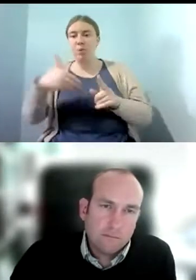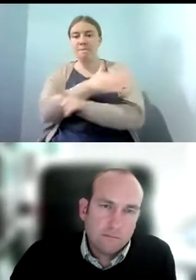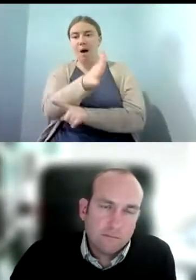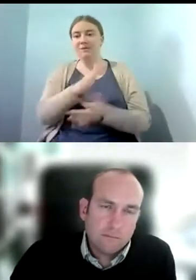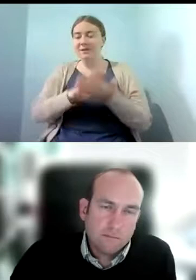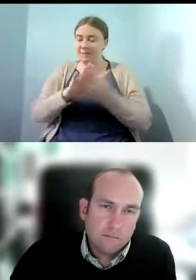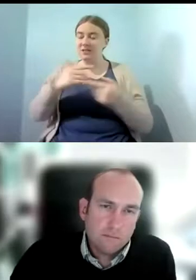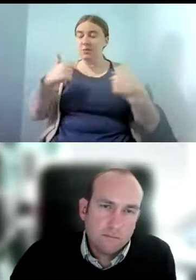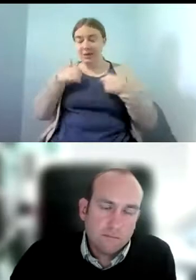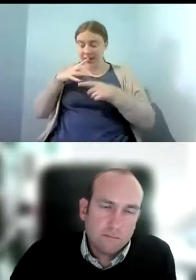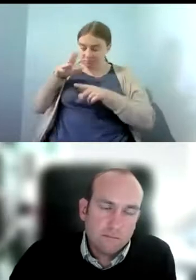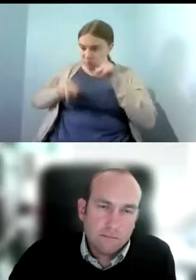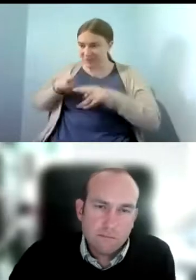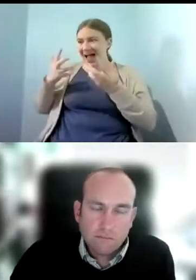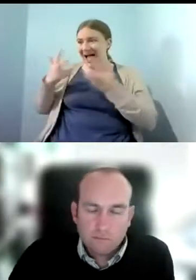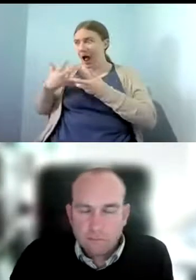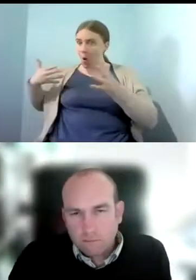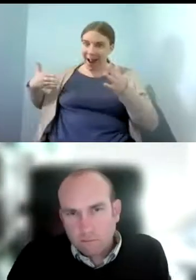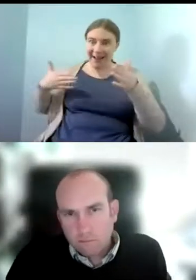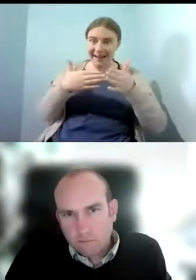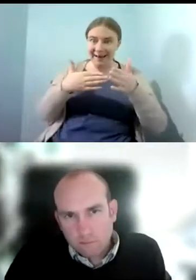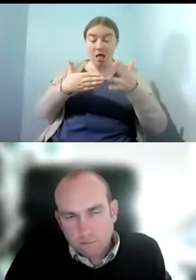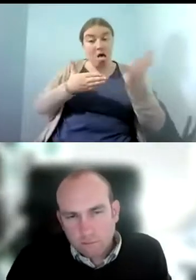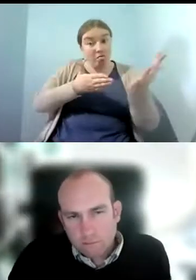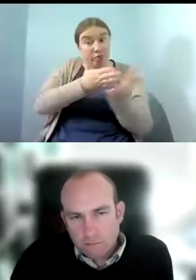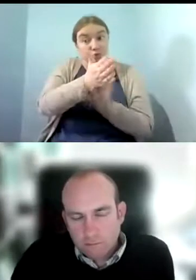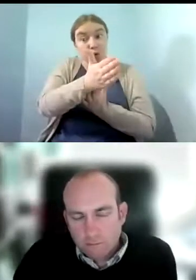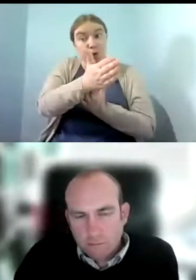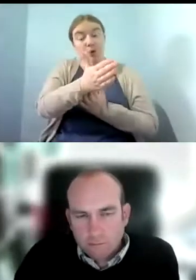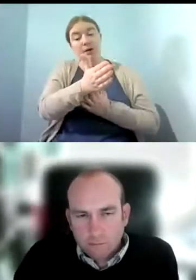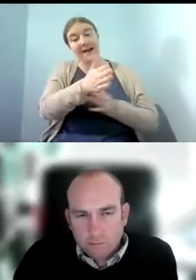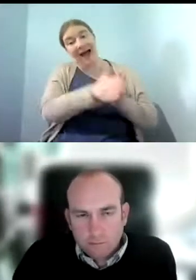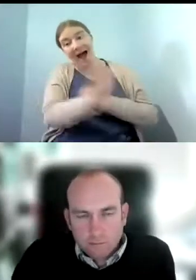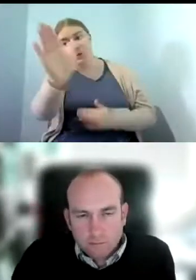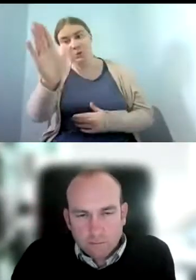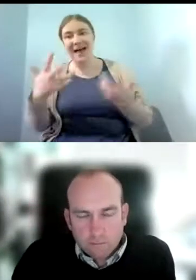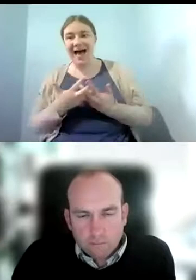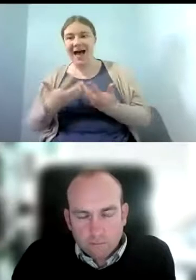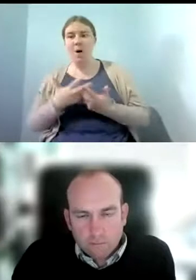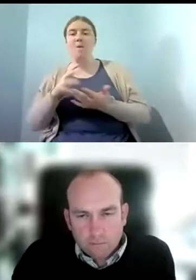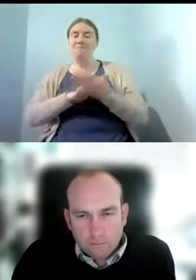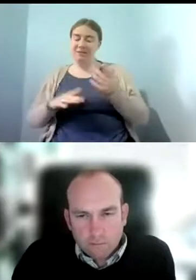the pass how they move through it um just to make sure that is the actual pass itself is working